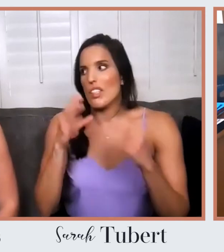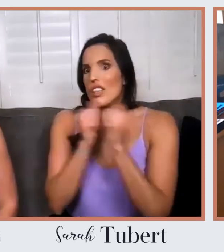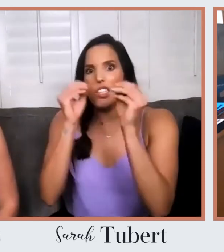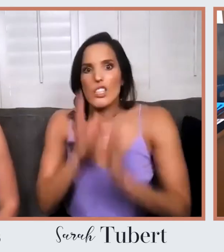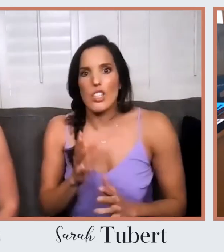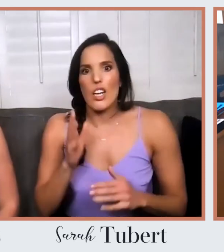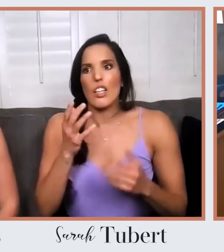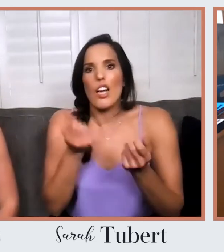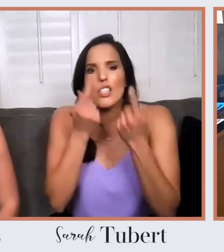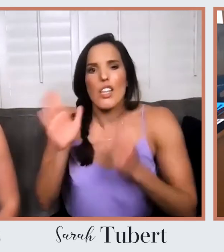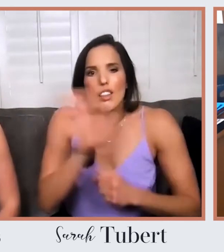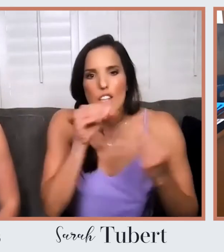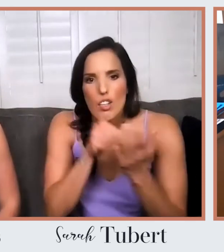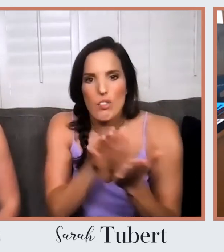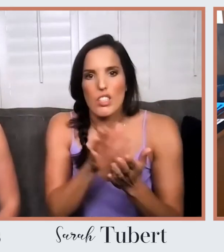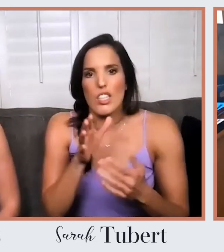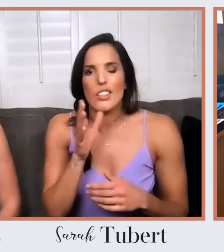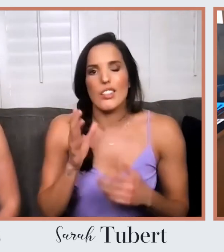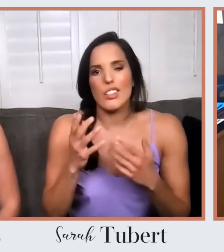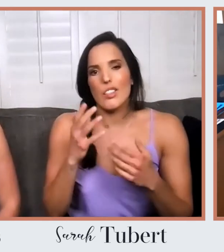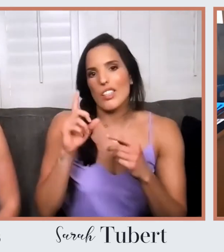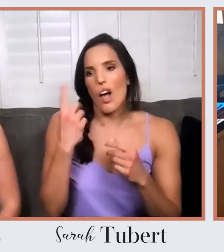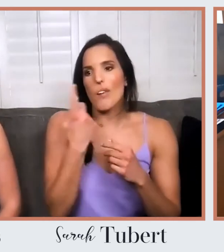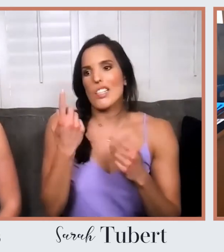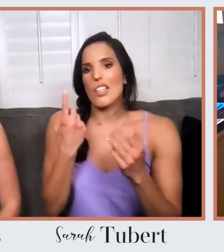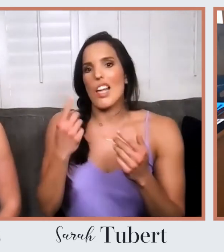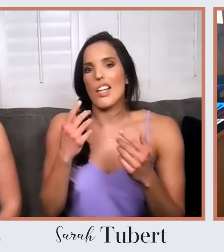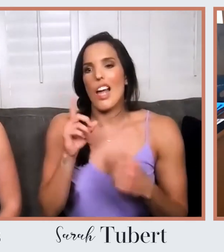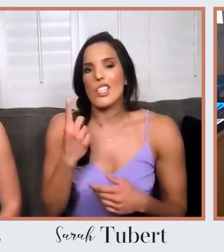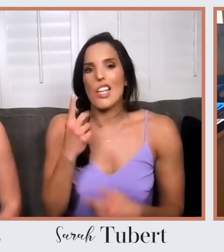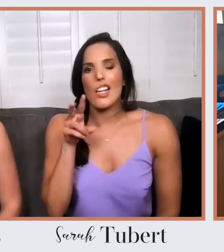with the teacher, understanding their notes. And so it's always something that I just kind